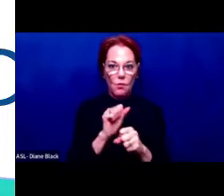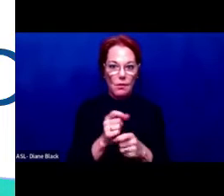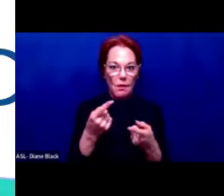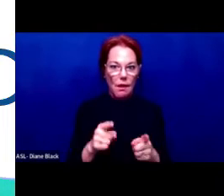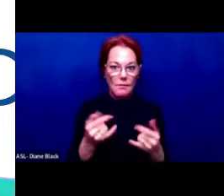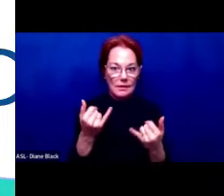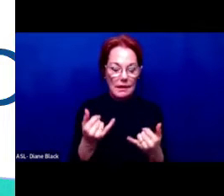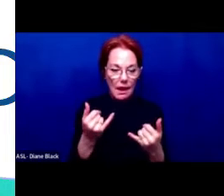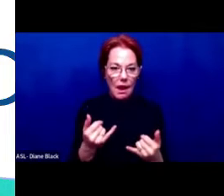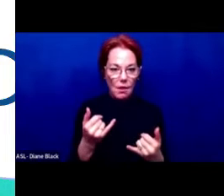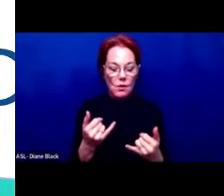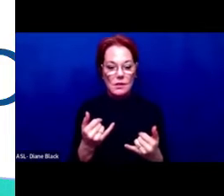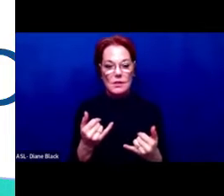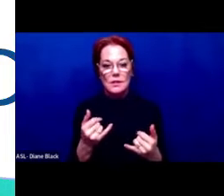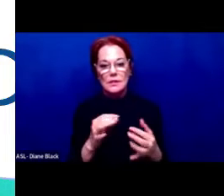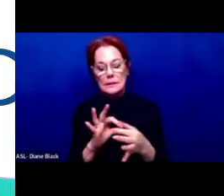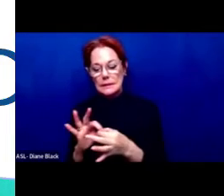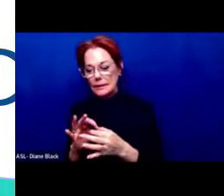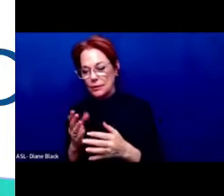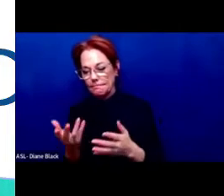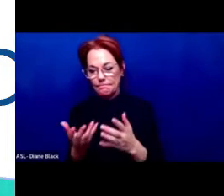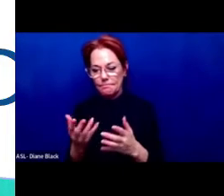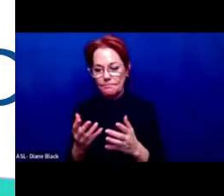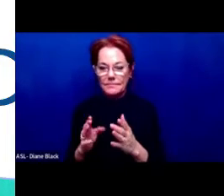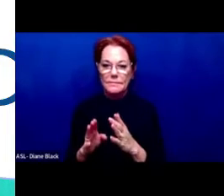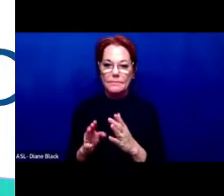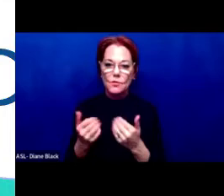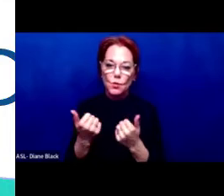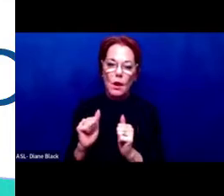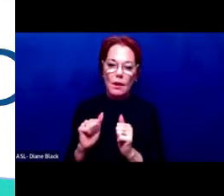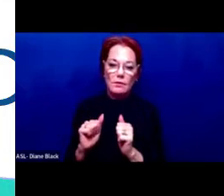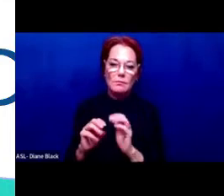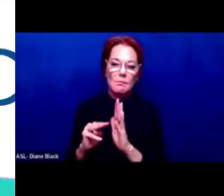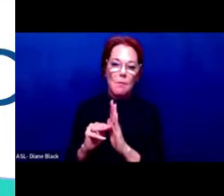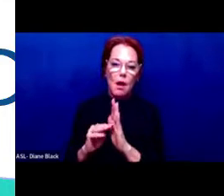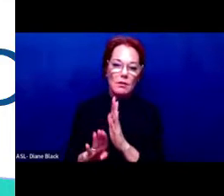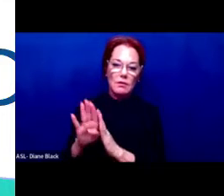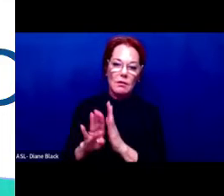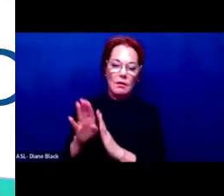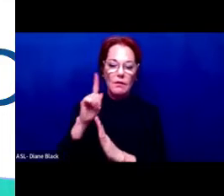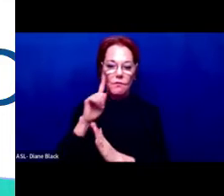with trying to develop a model that's geared for individuals with traumatic brain injury,